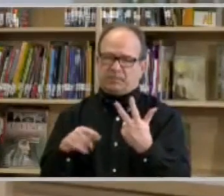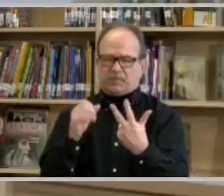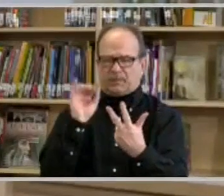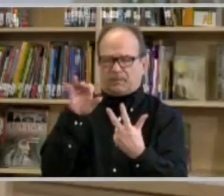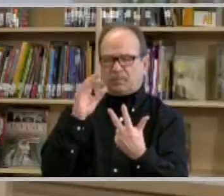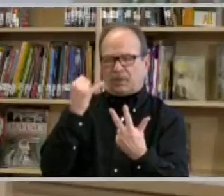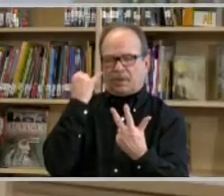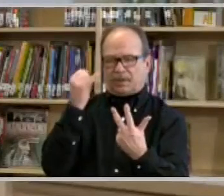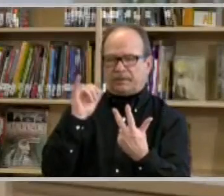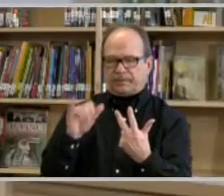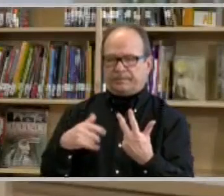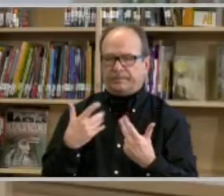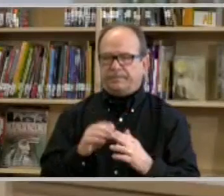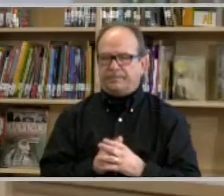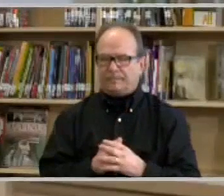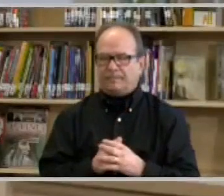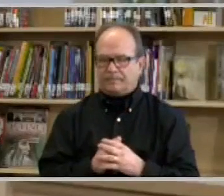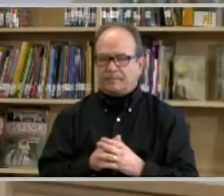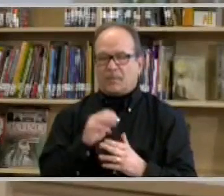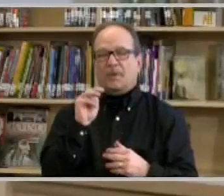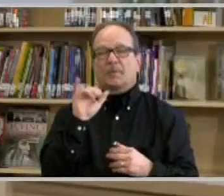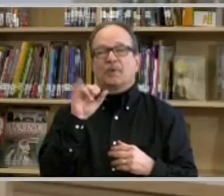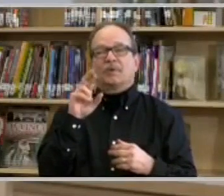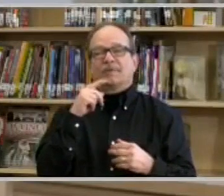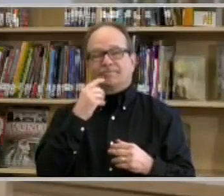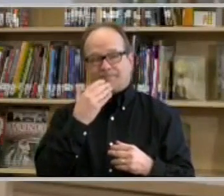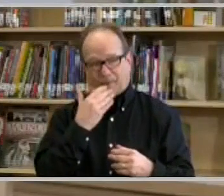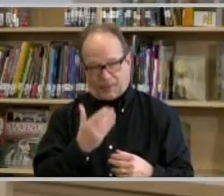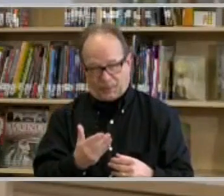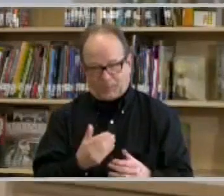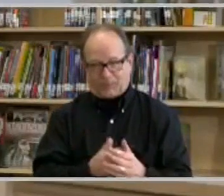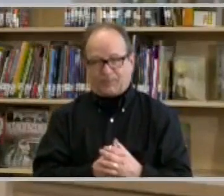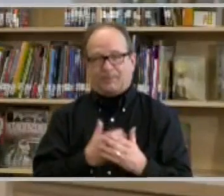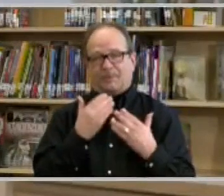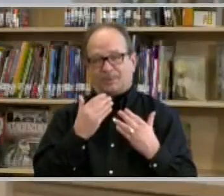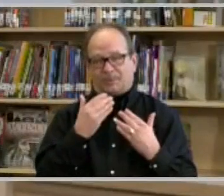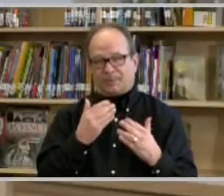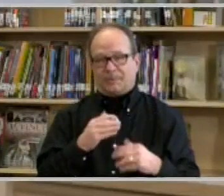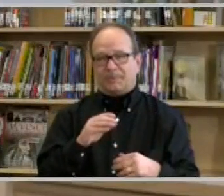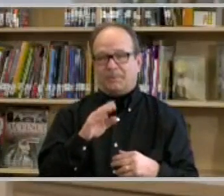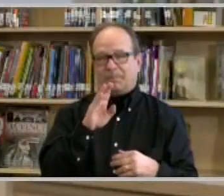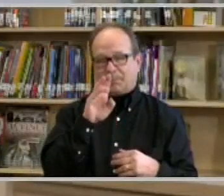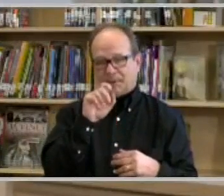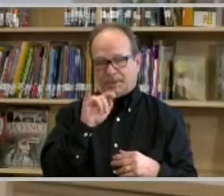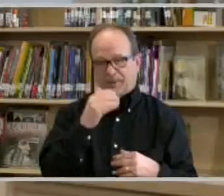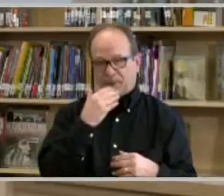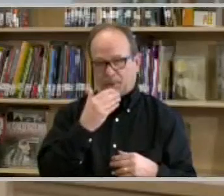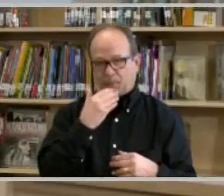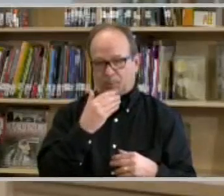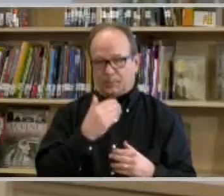SO THESE ARE THE THREE CRIR CRITERIA ON THE LIST.